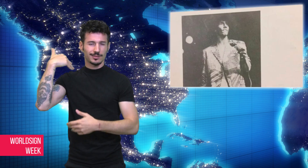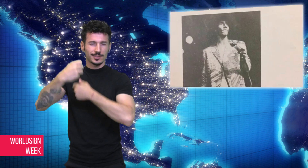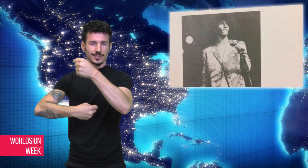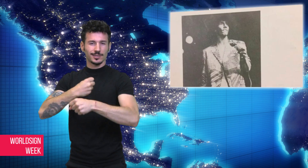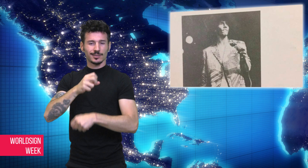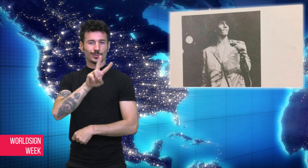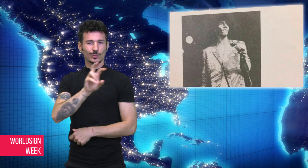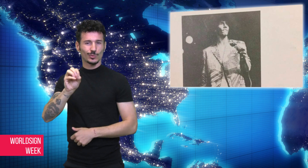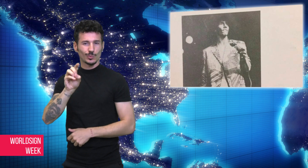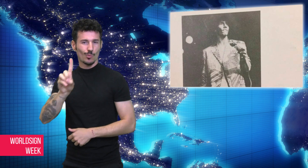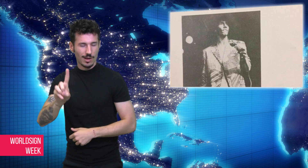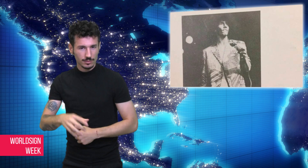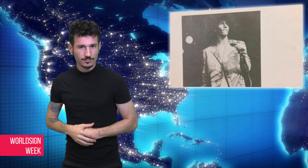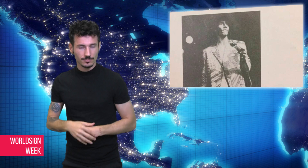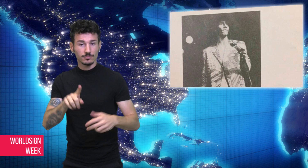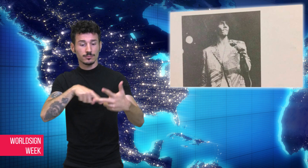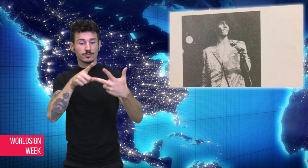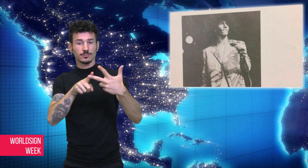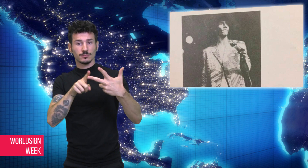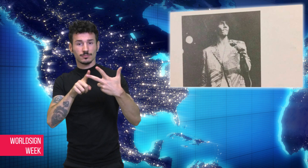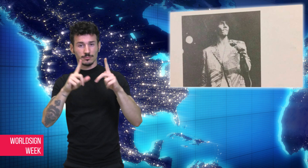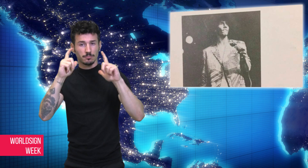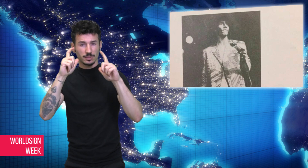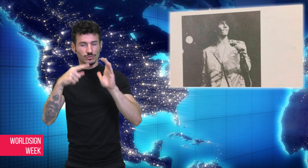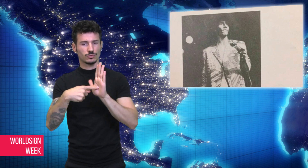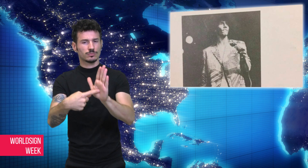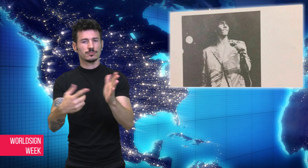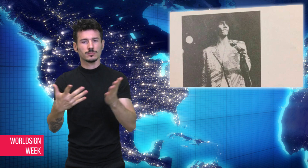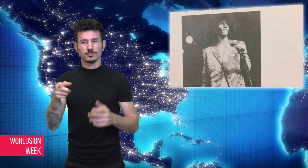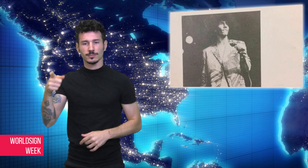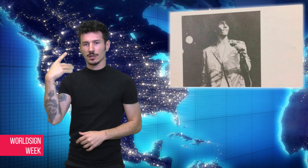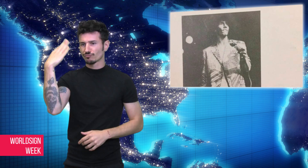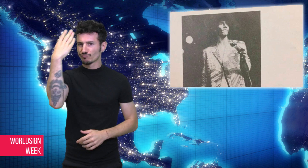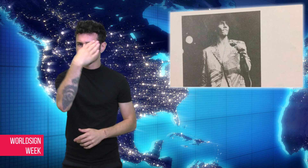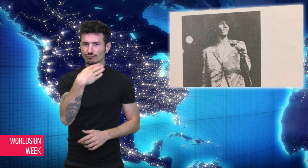The third photo showed him wearing a brownface while